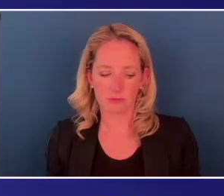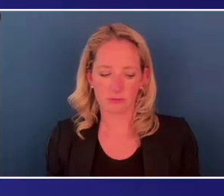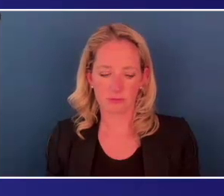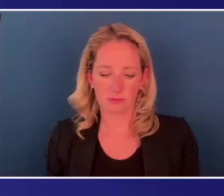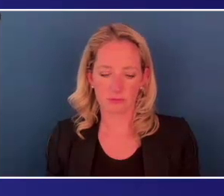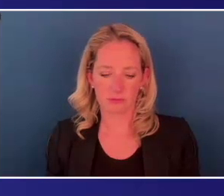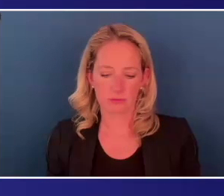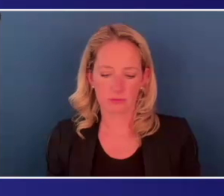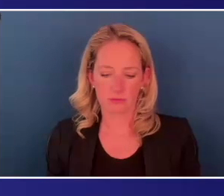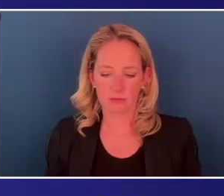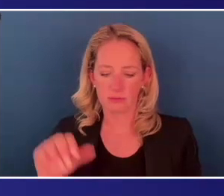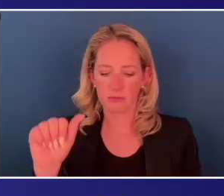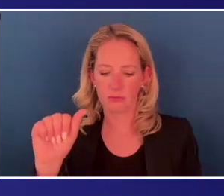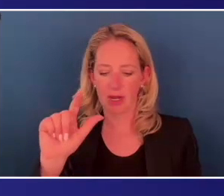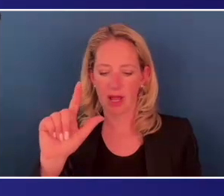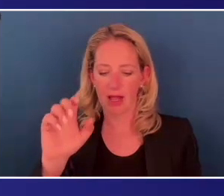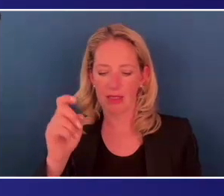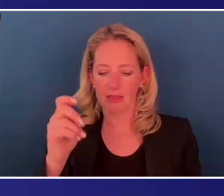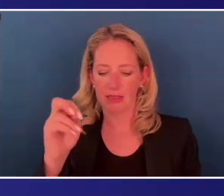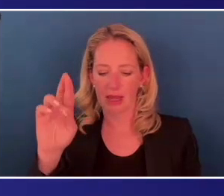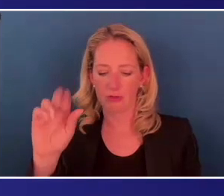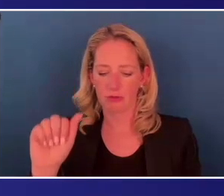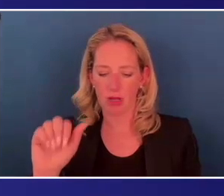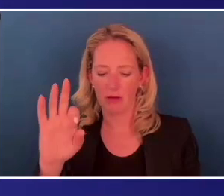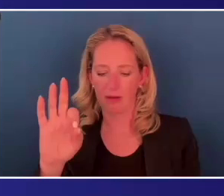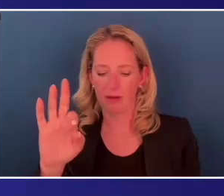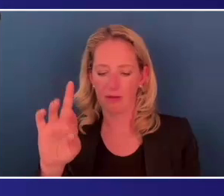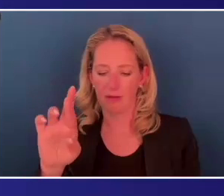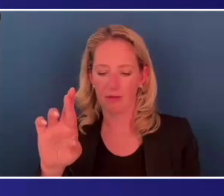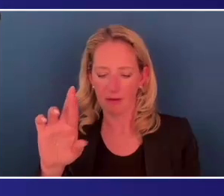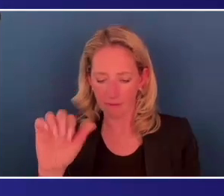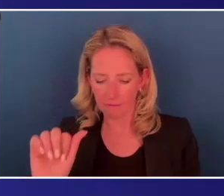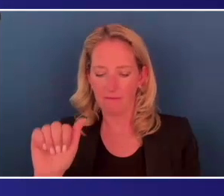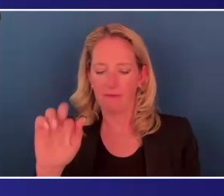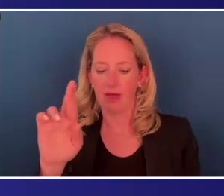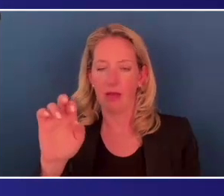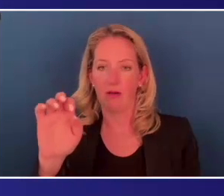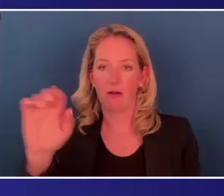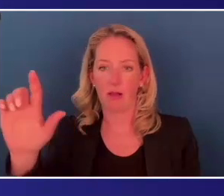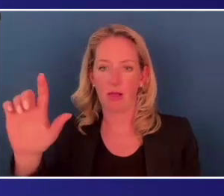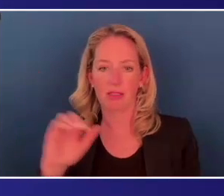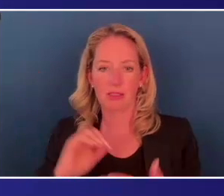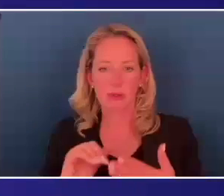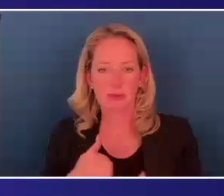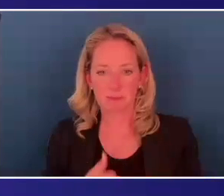Alexander Farrell. Alexandra Ferrell, excuse me.